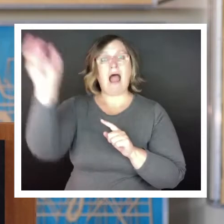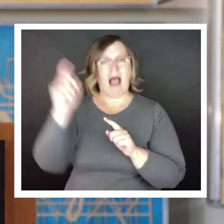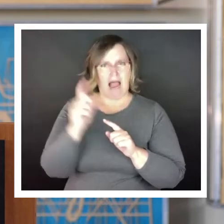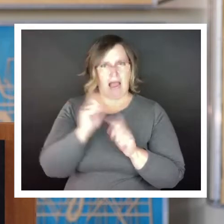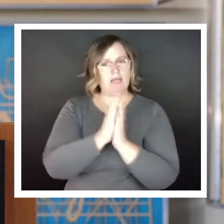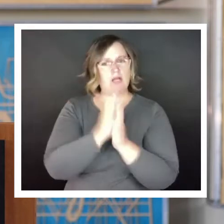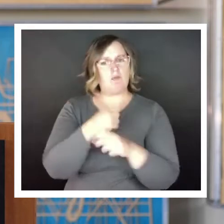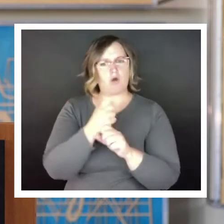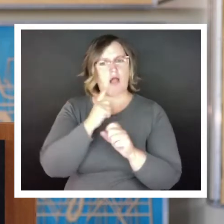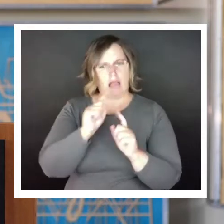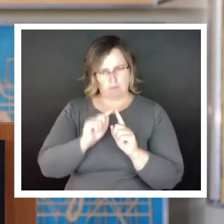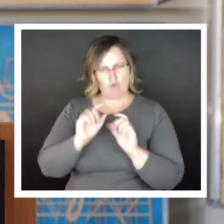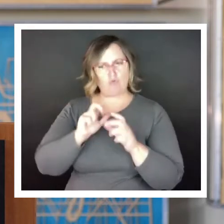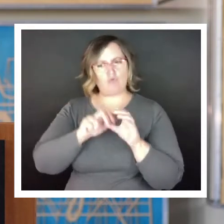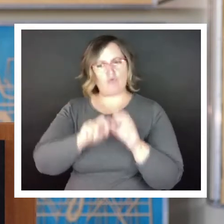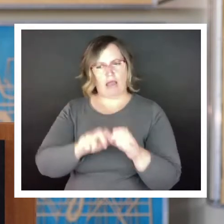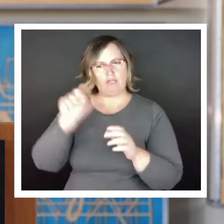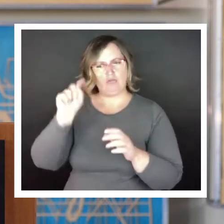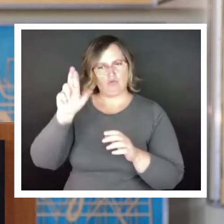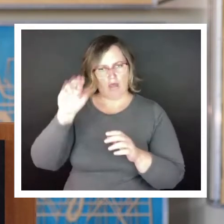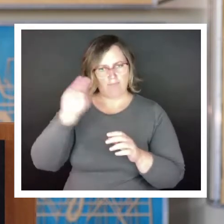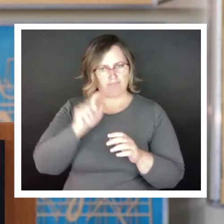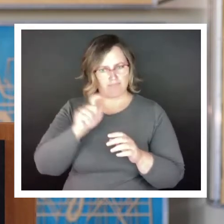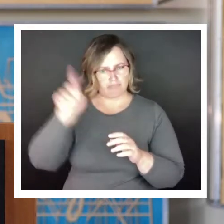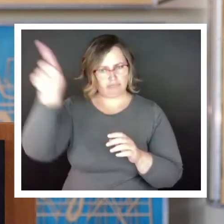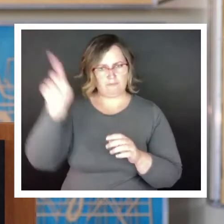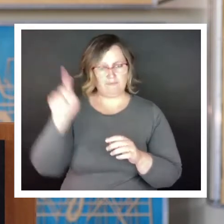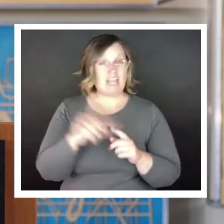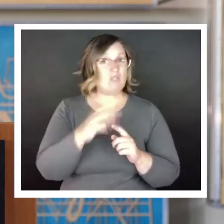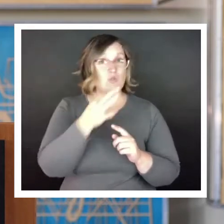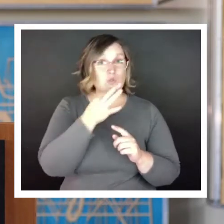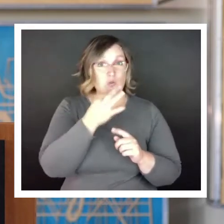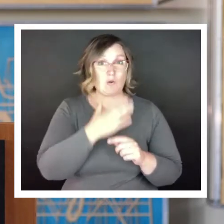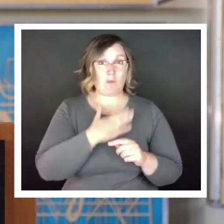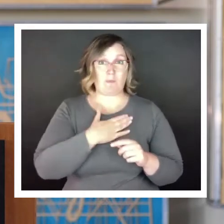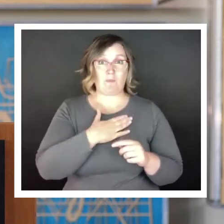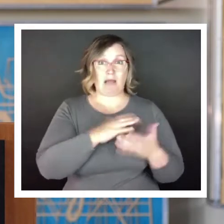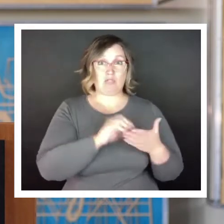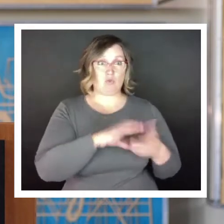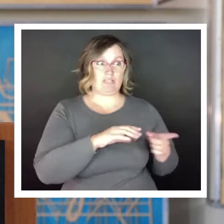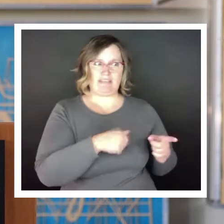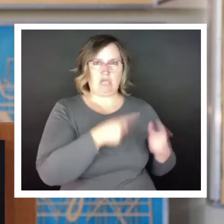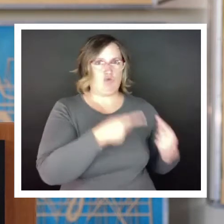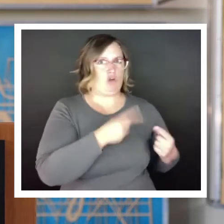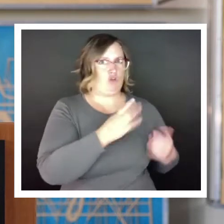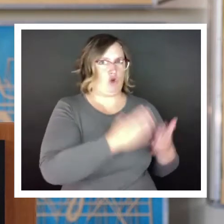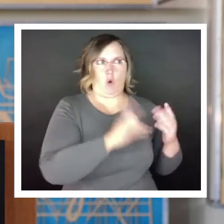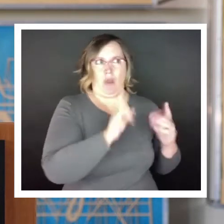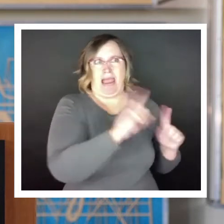And soon my students who had had a very hard time going anywhere started responding.